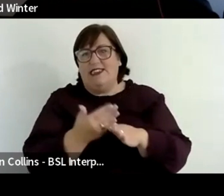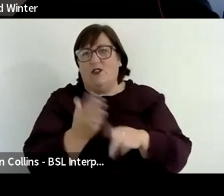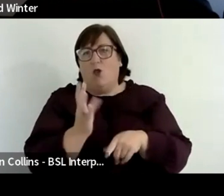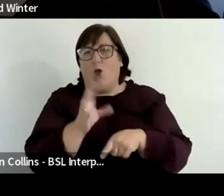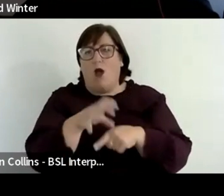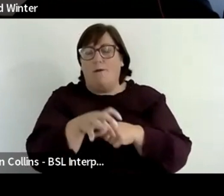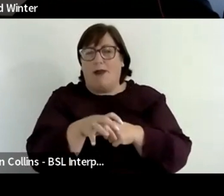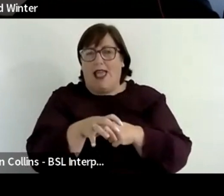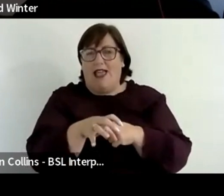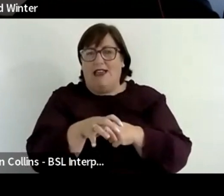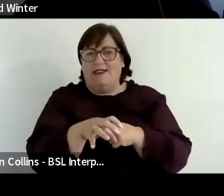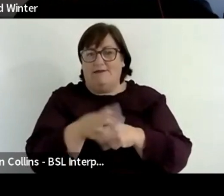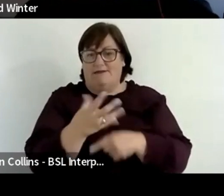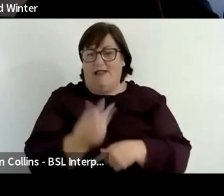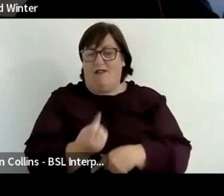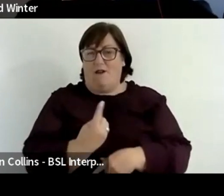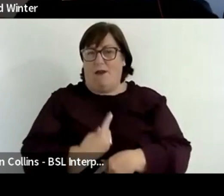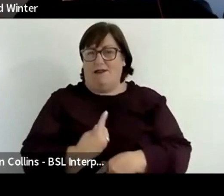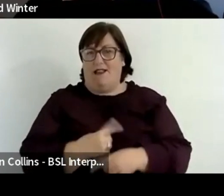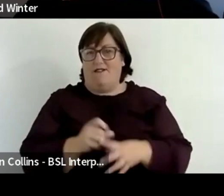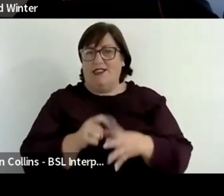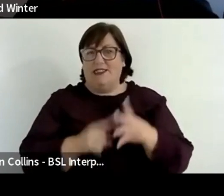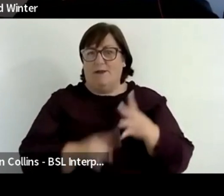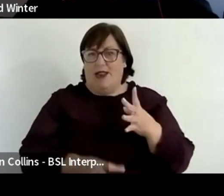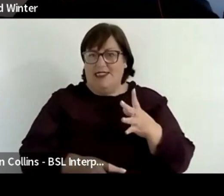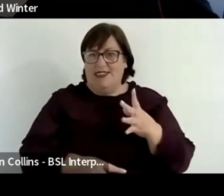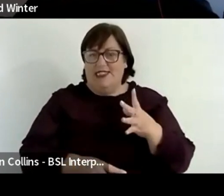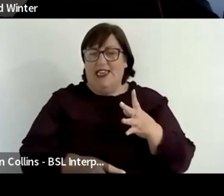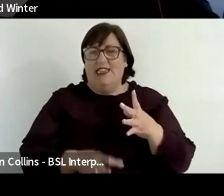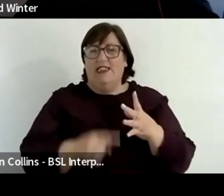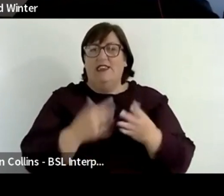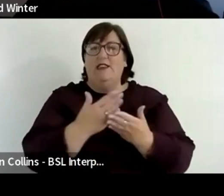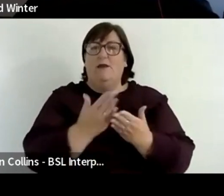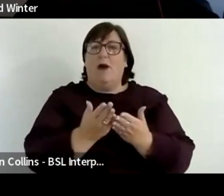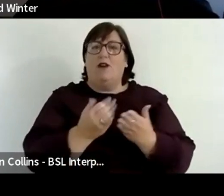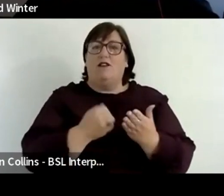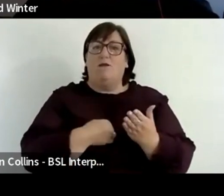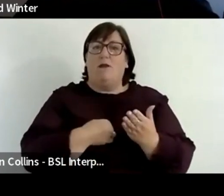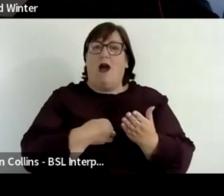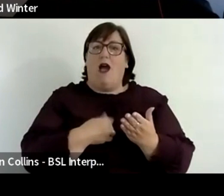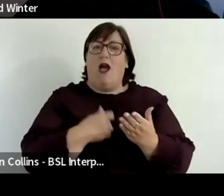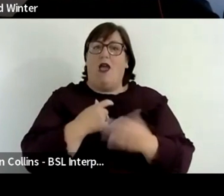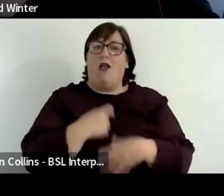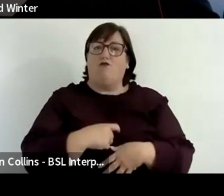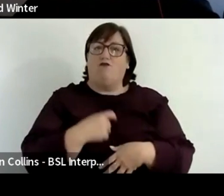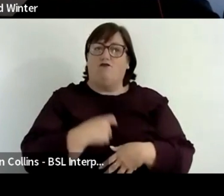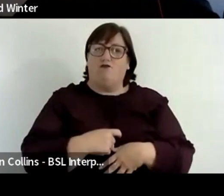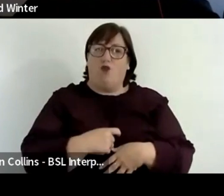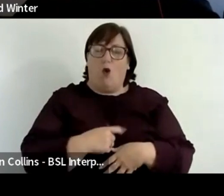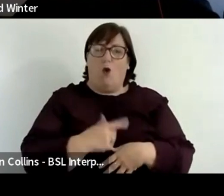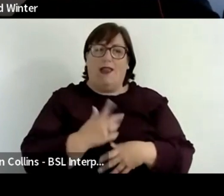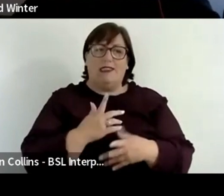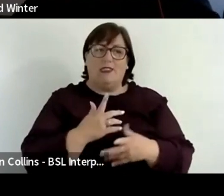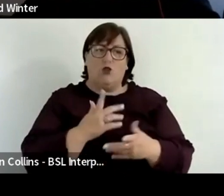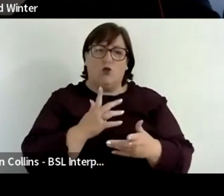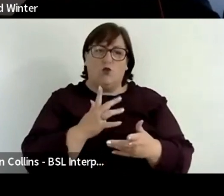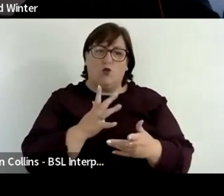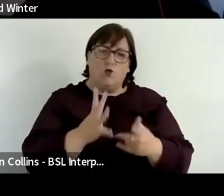Part of my role is acquiring the land rights along the route and managing the team and obviously disability and